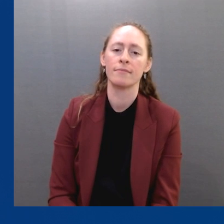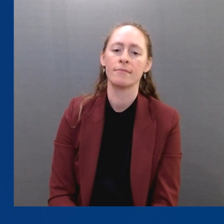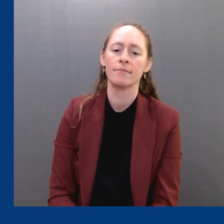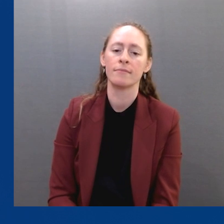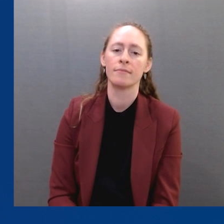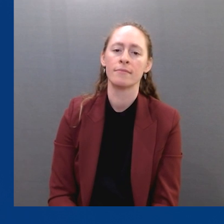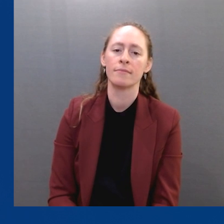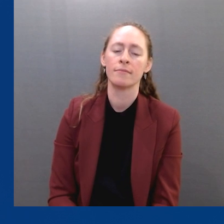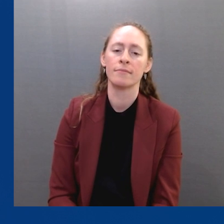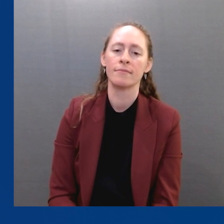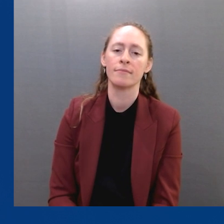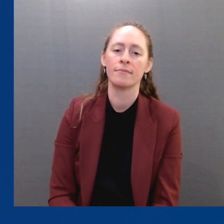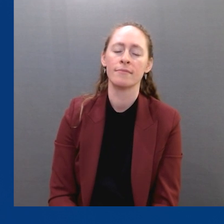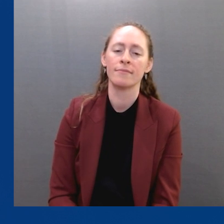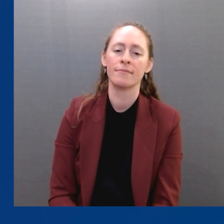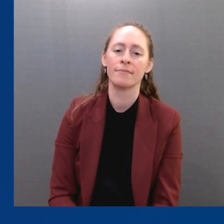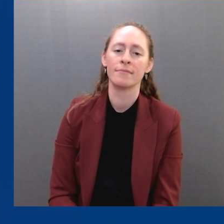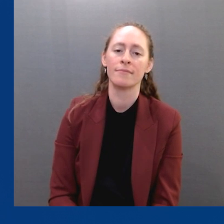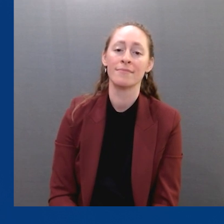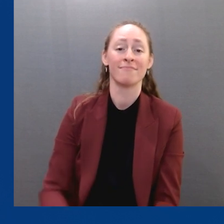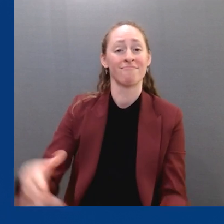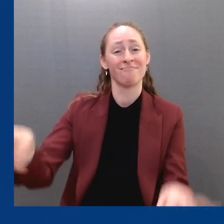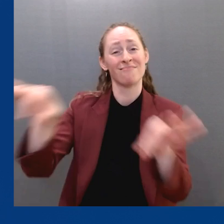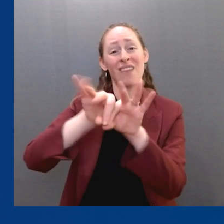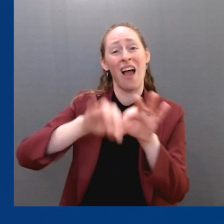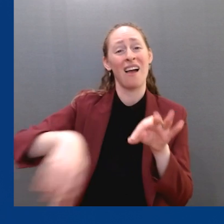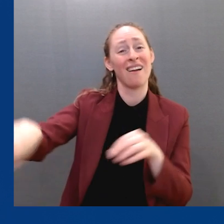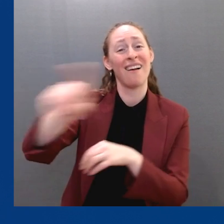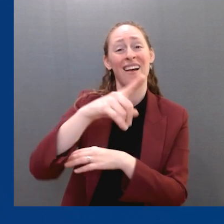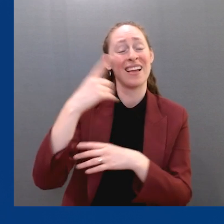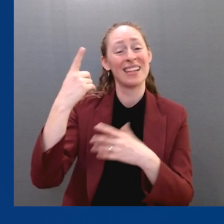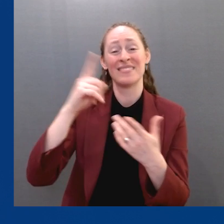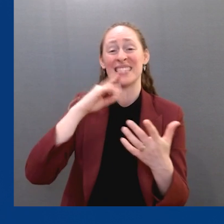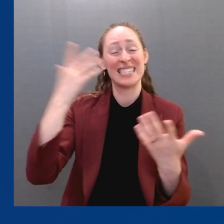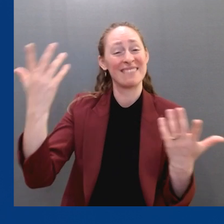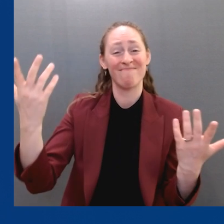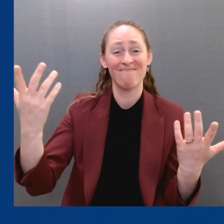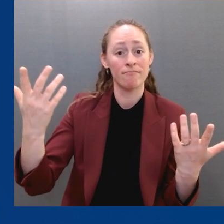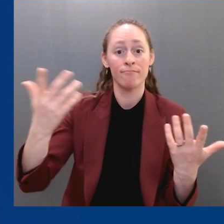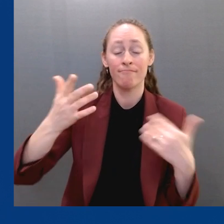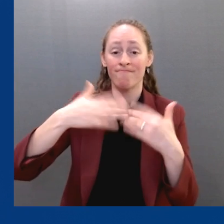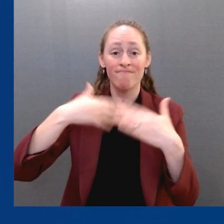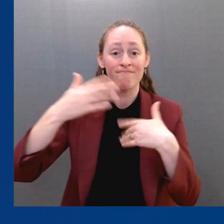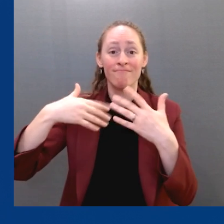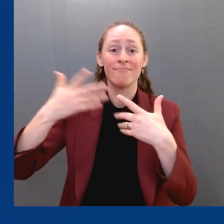immunity wanes with coronaviruses, whether that is natural infection or vaccination.